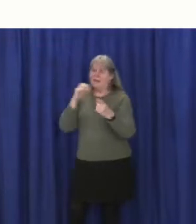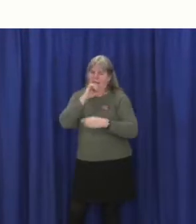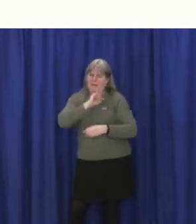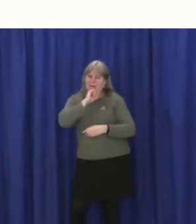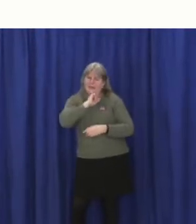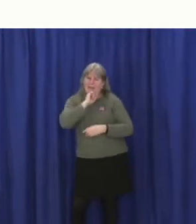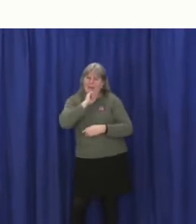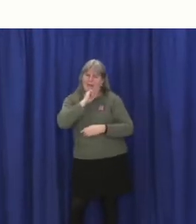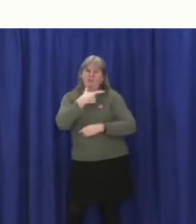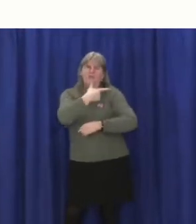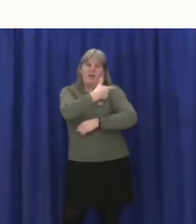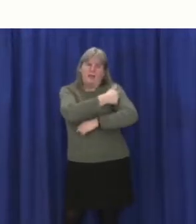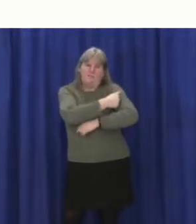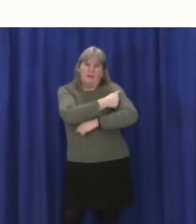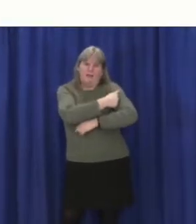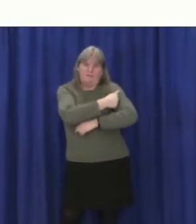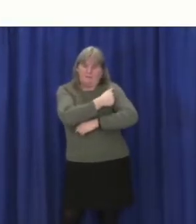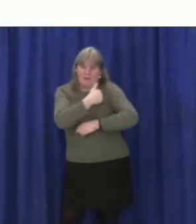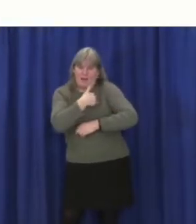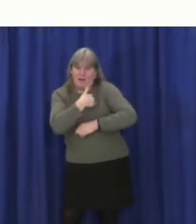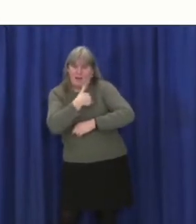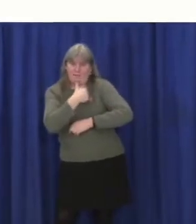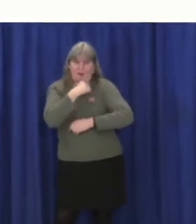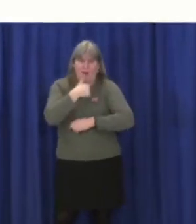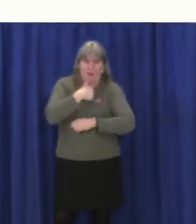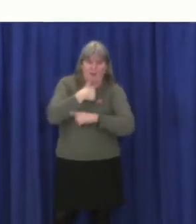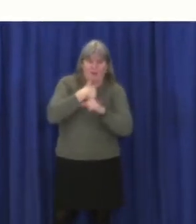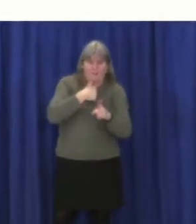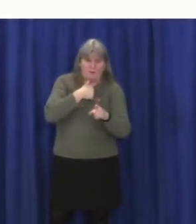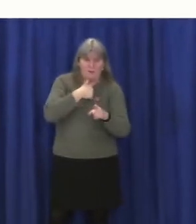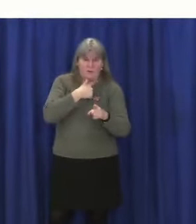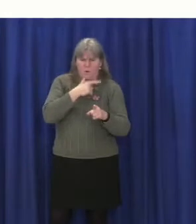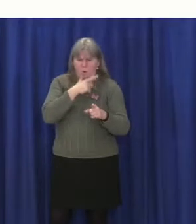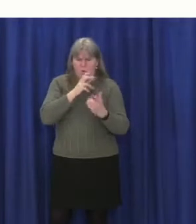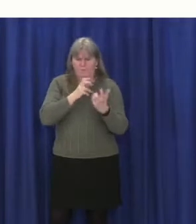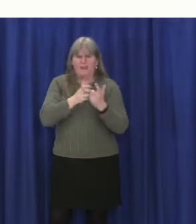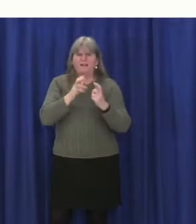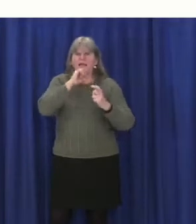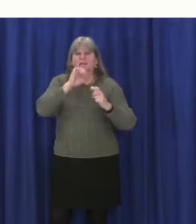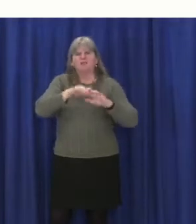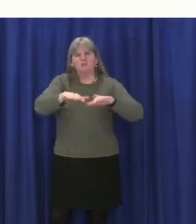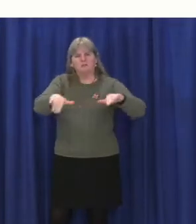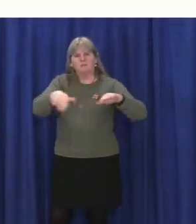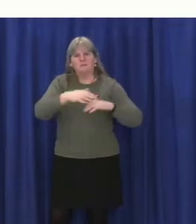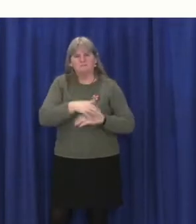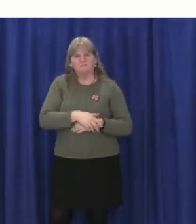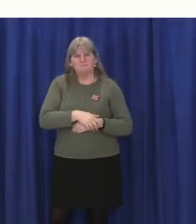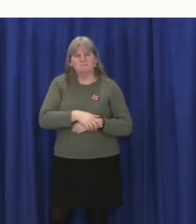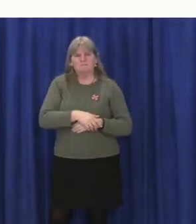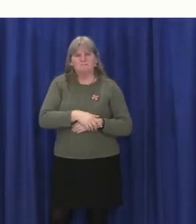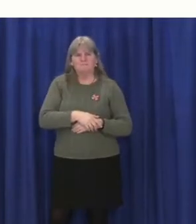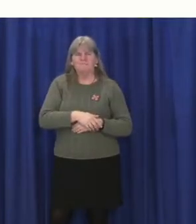of your child so you know you're looking at the right version. Here I'm going to walk through the information for children